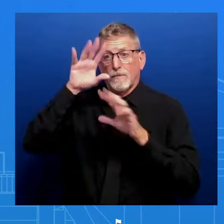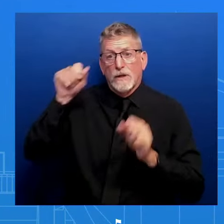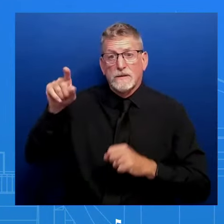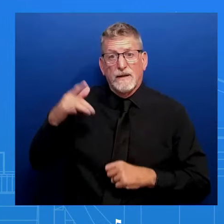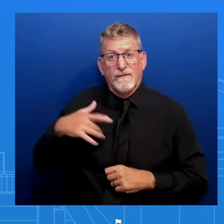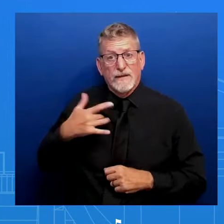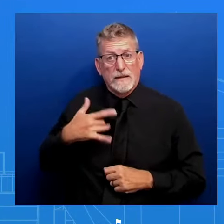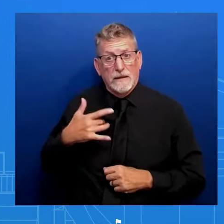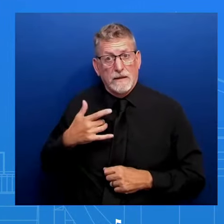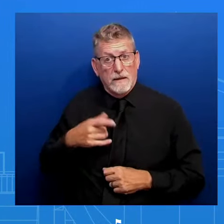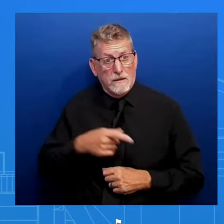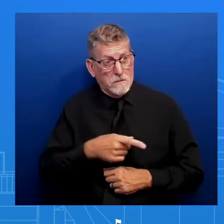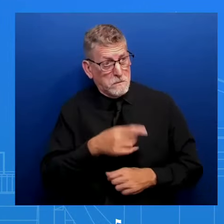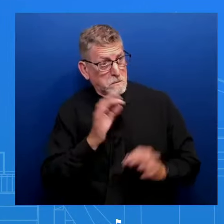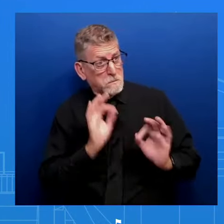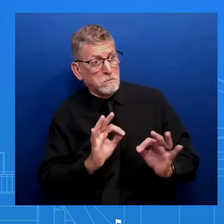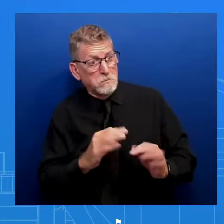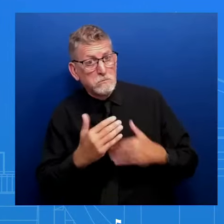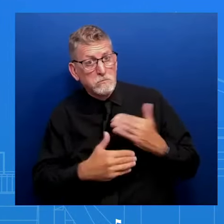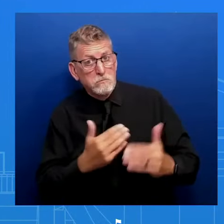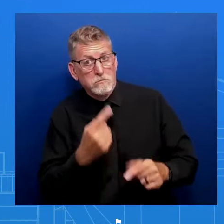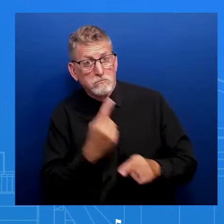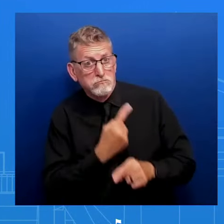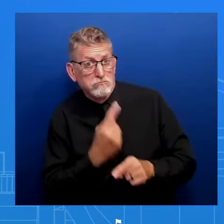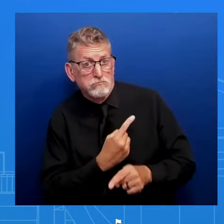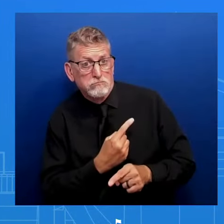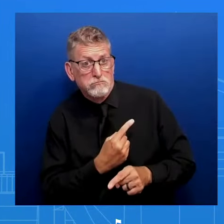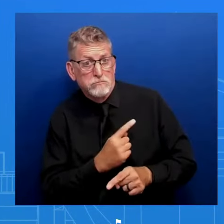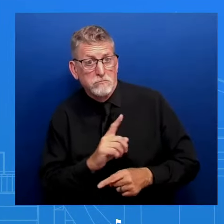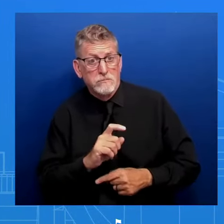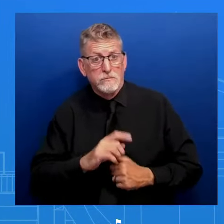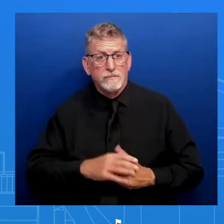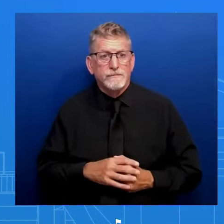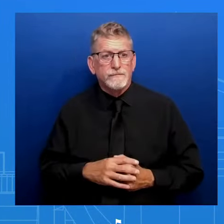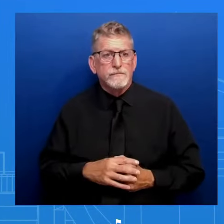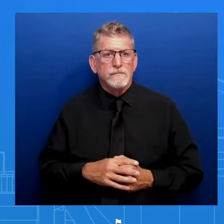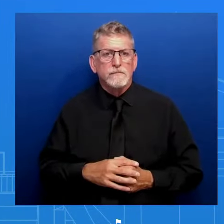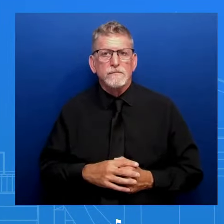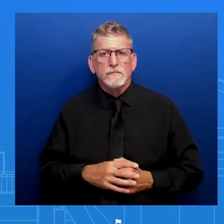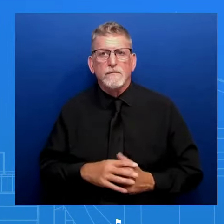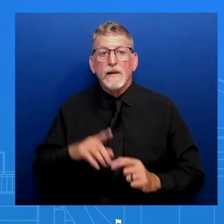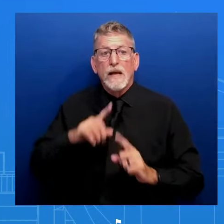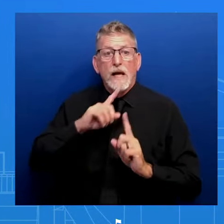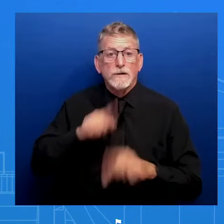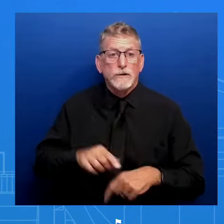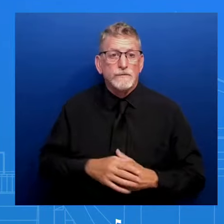Ms. Jean-Pierre: As you know, Jeremy, this was an independent investigation that was -- that was overseen by the Department of Justice.